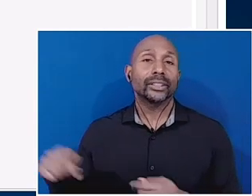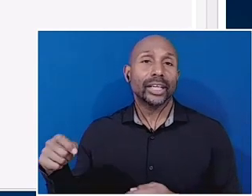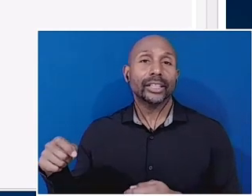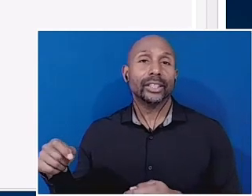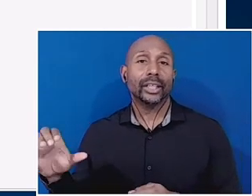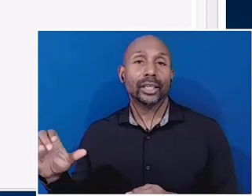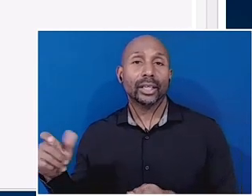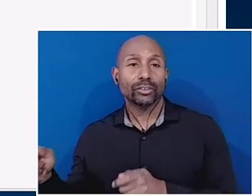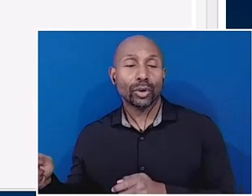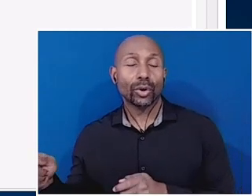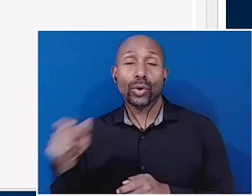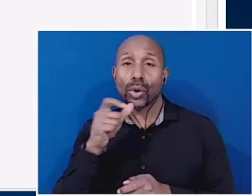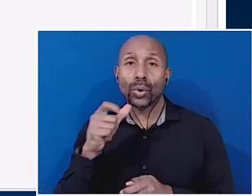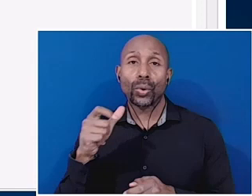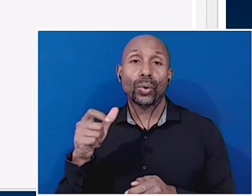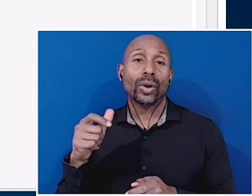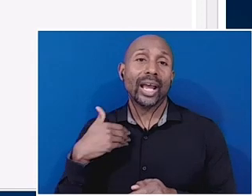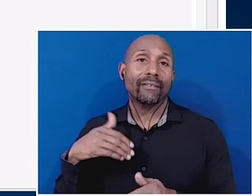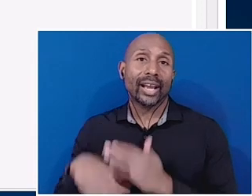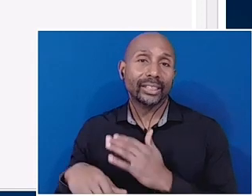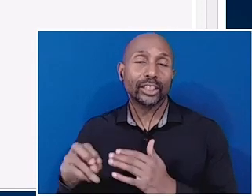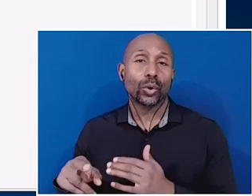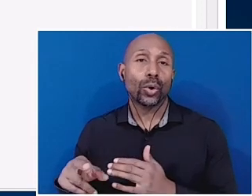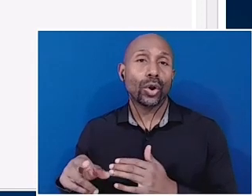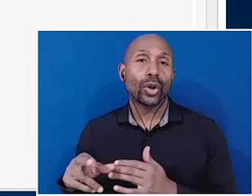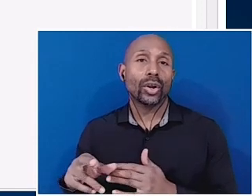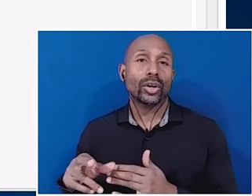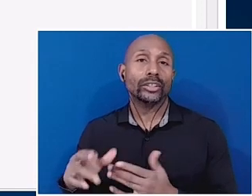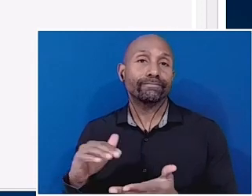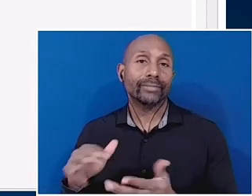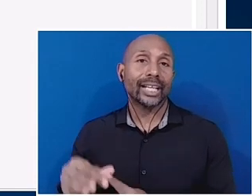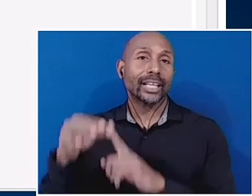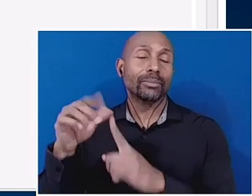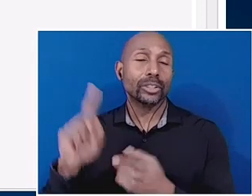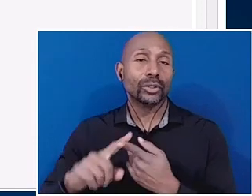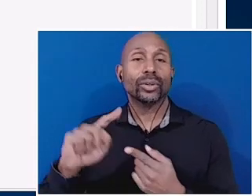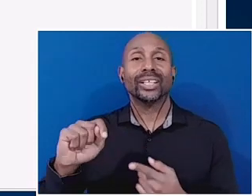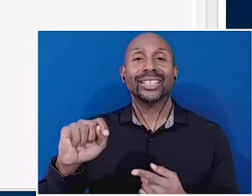So we will start. And I'm just going to hit these change by